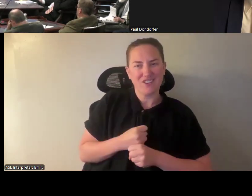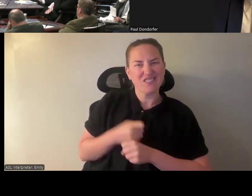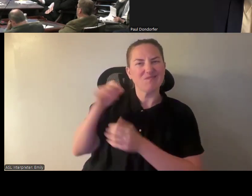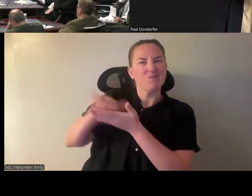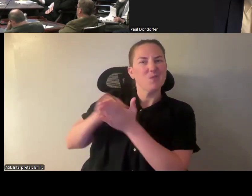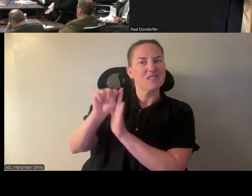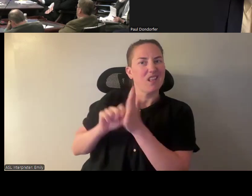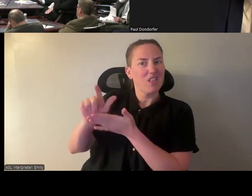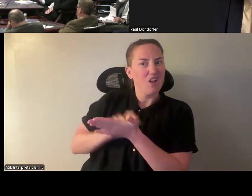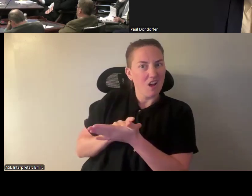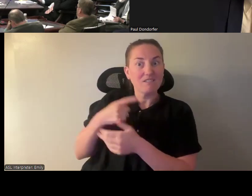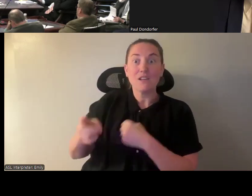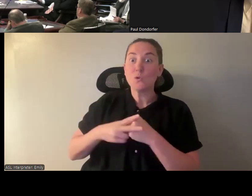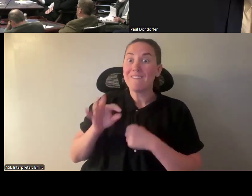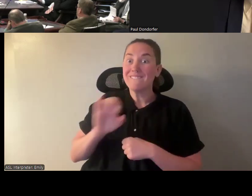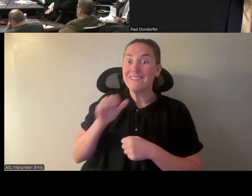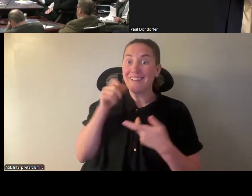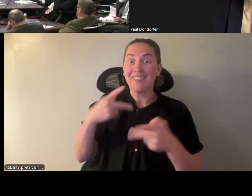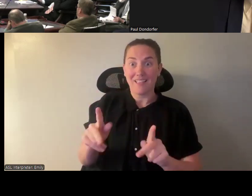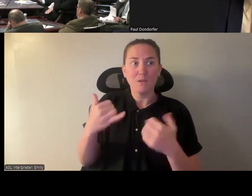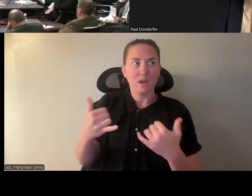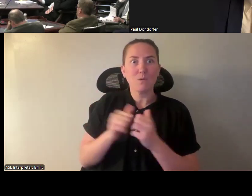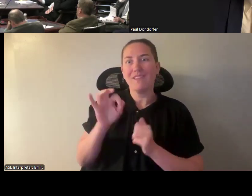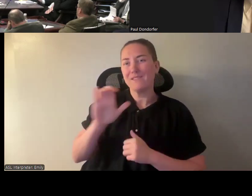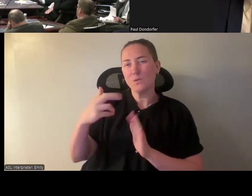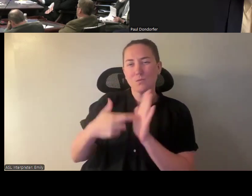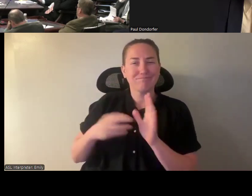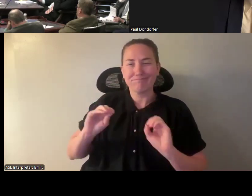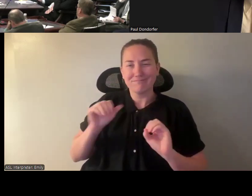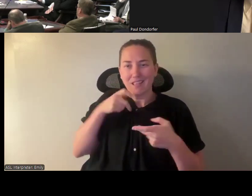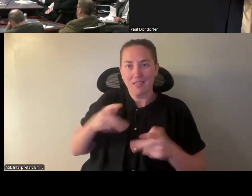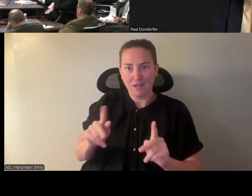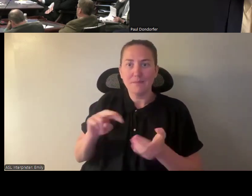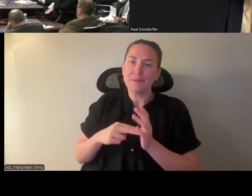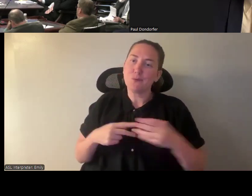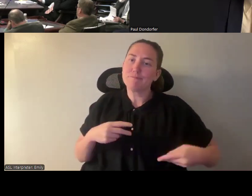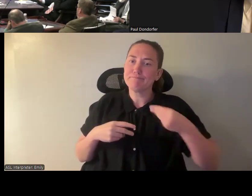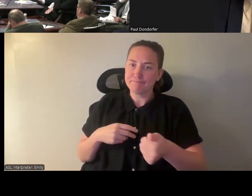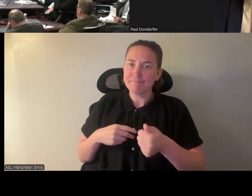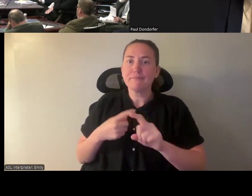fee is no longer permitted under the FCC ruling So we have to pay for that from our provider now